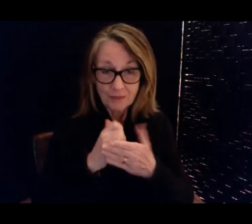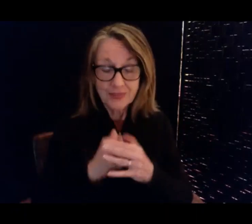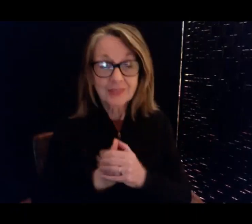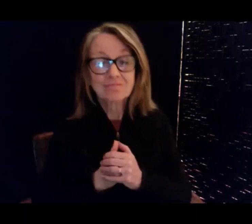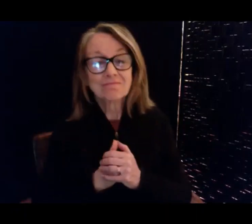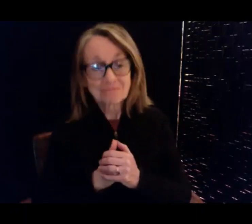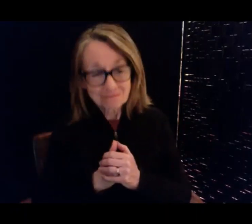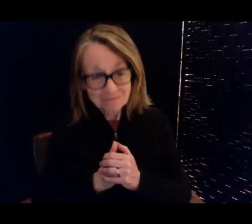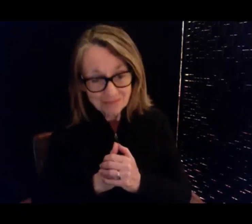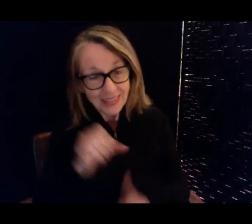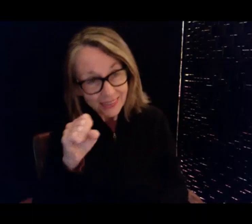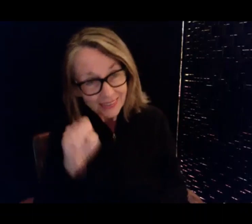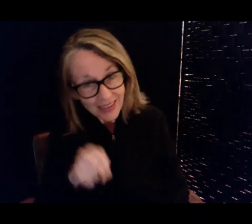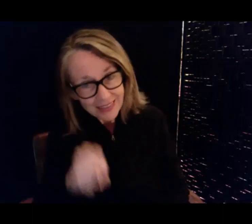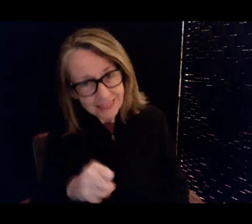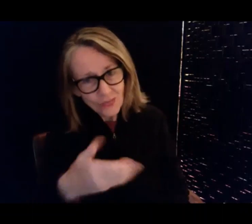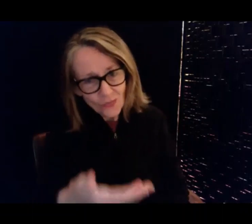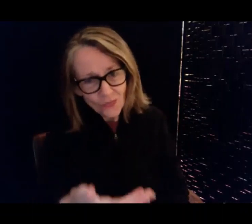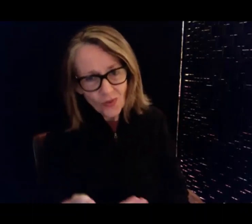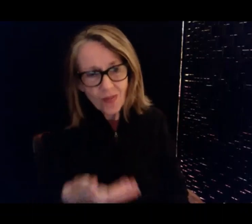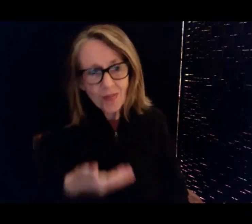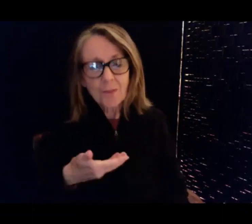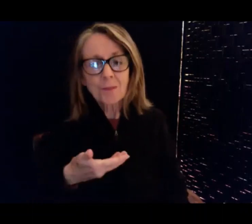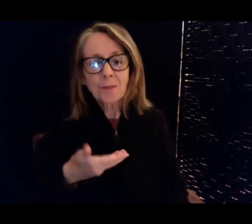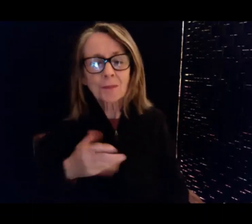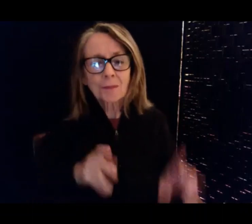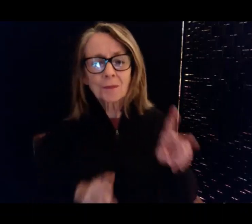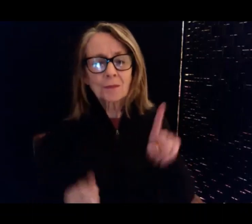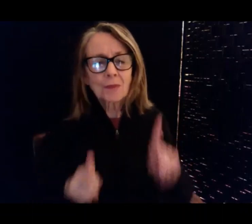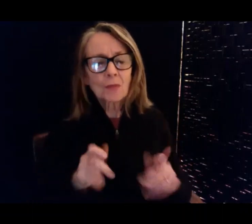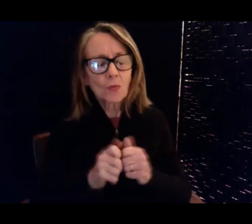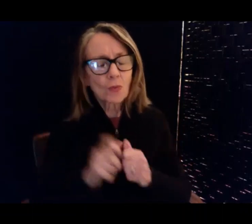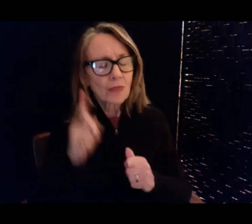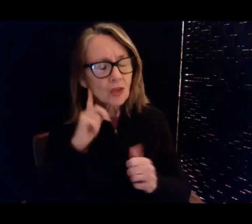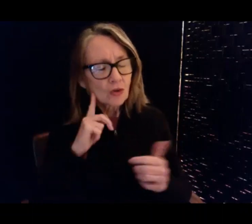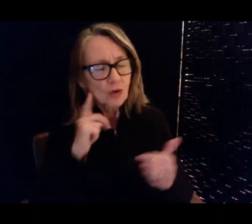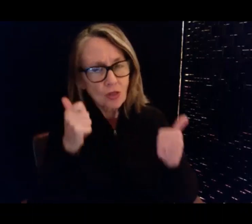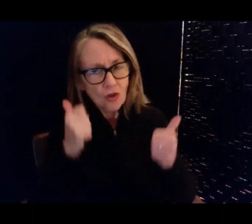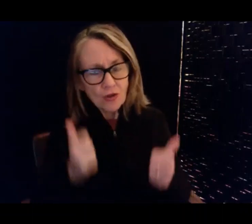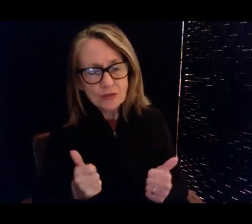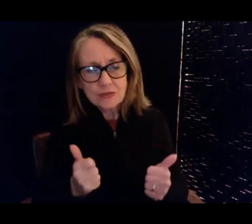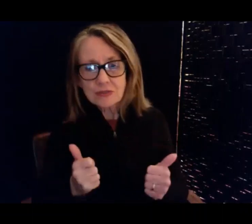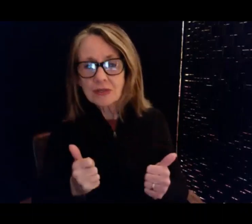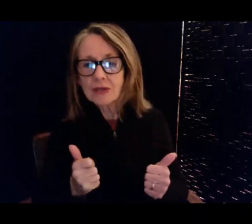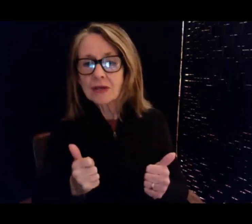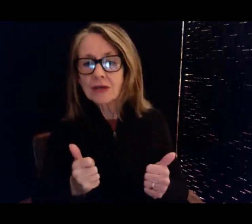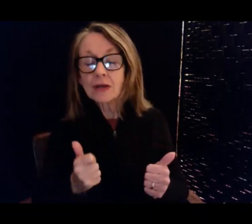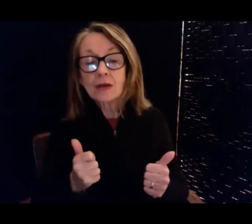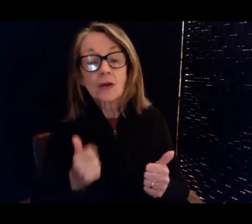that we welcome folks with hearing loss we up welcome advocates for folks with